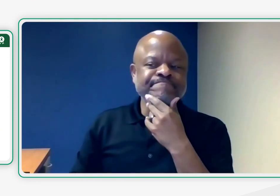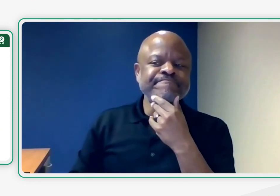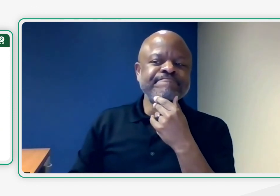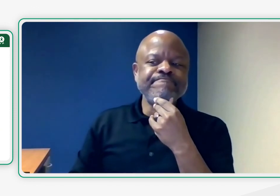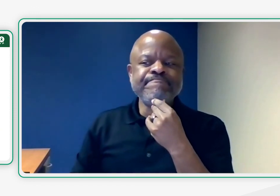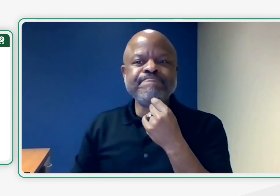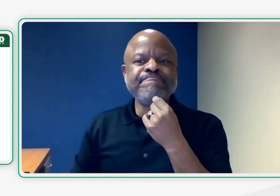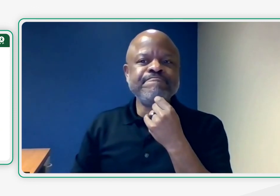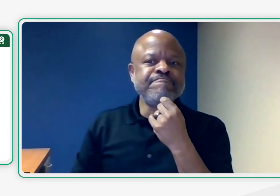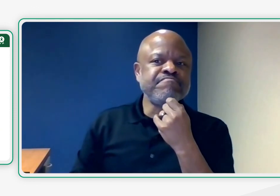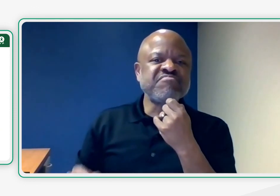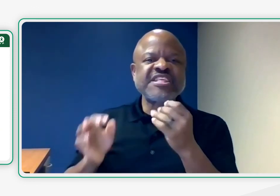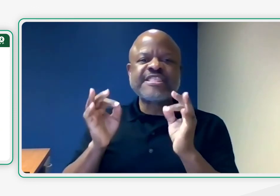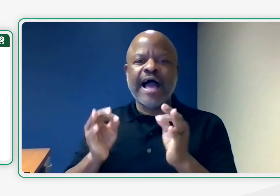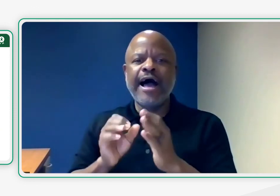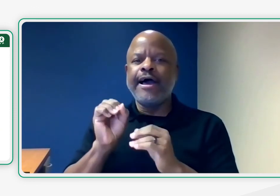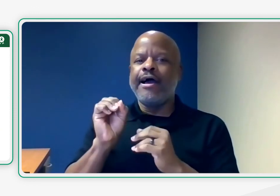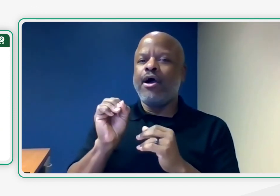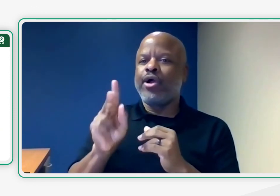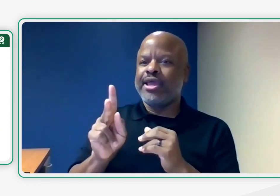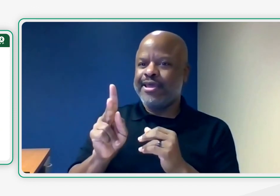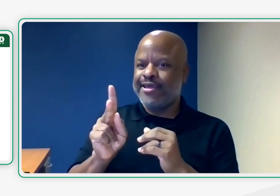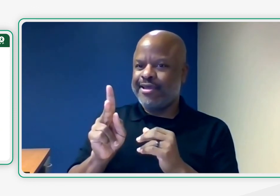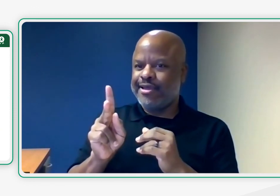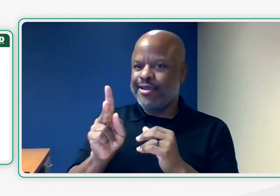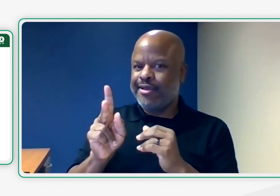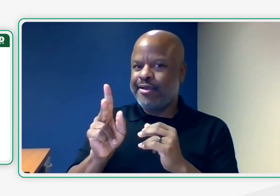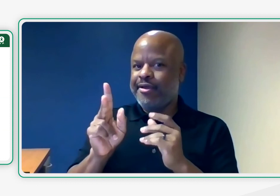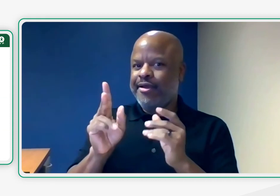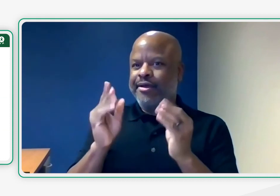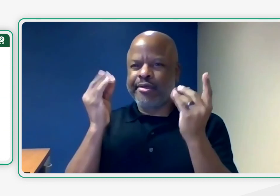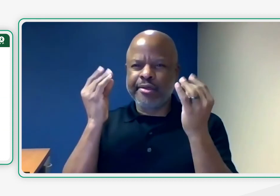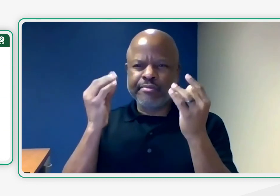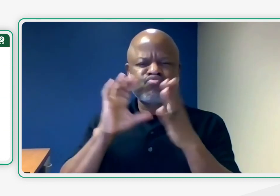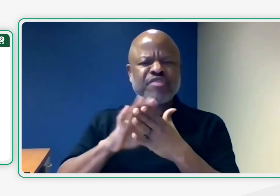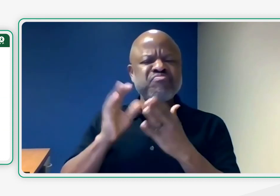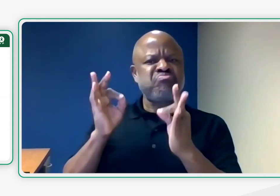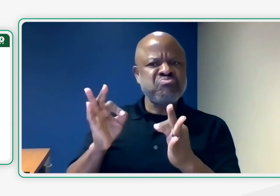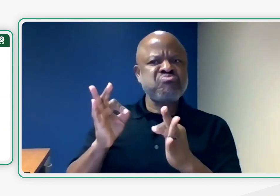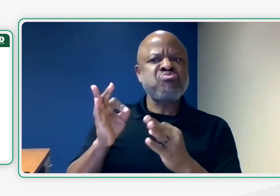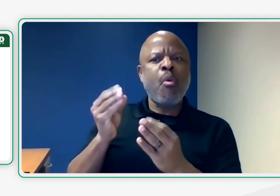or do you want this BMW?” So I got to thinking and decided, you know, “Okay. All right.